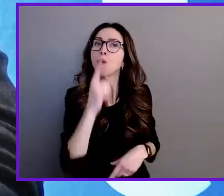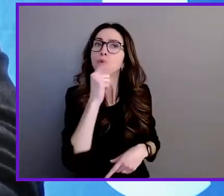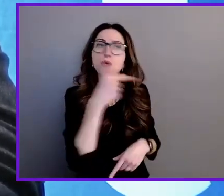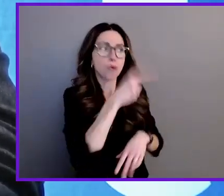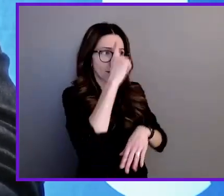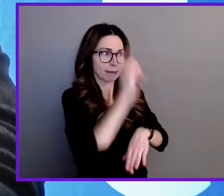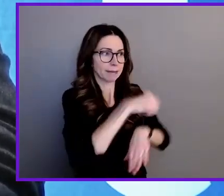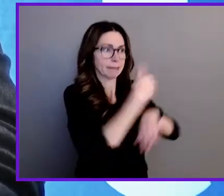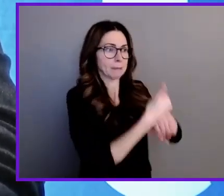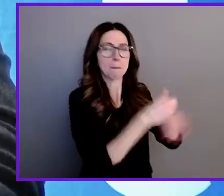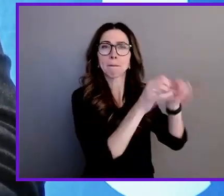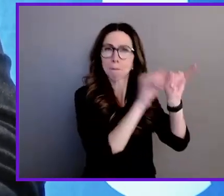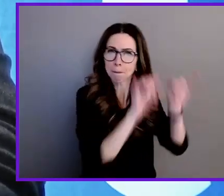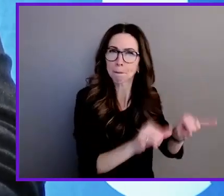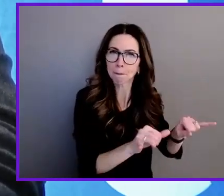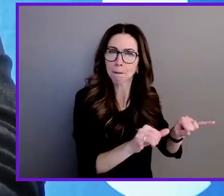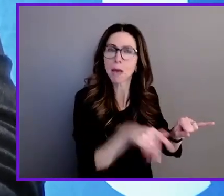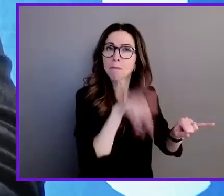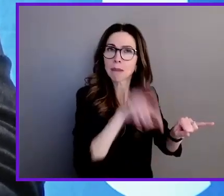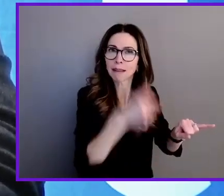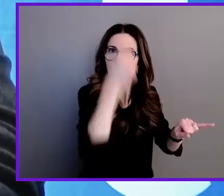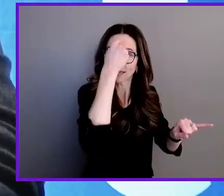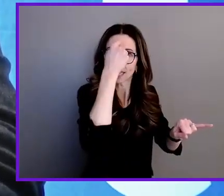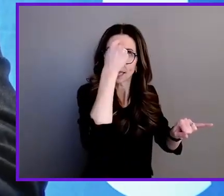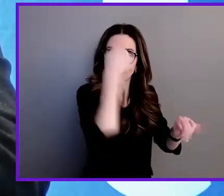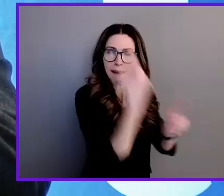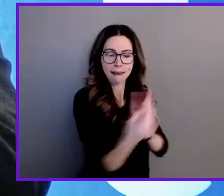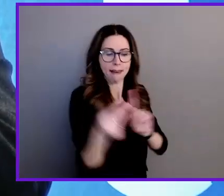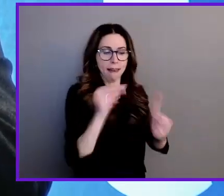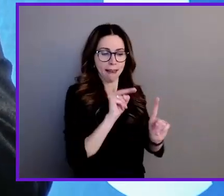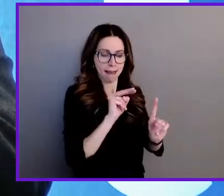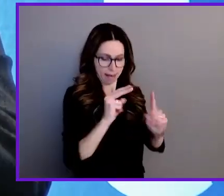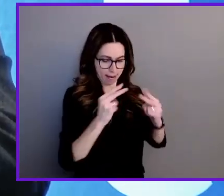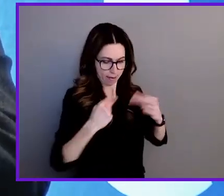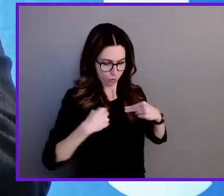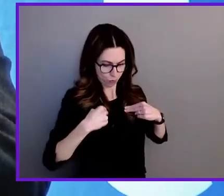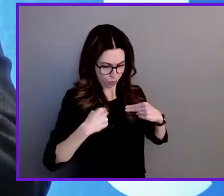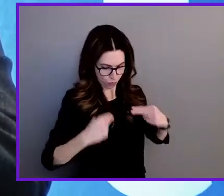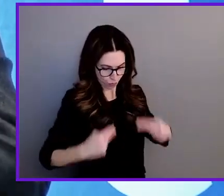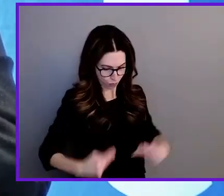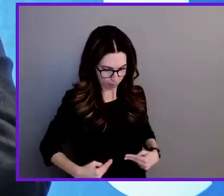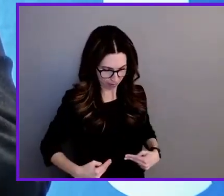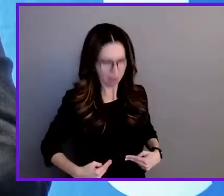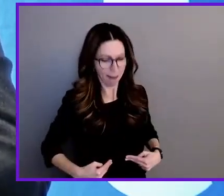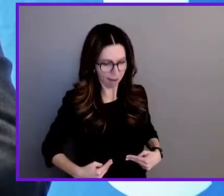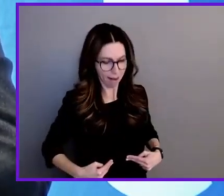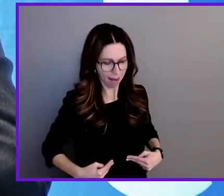human place and try to build policy based on what it is to be a human living here